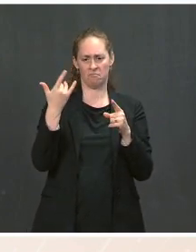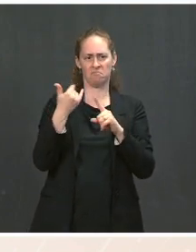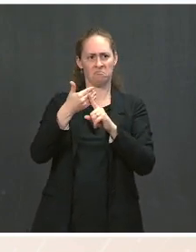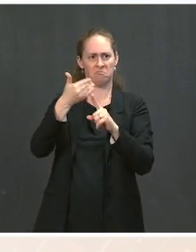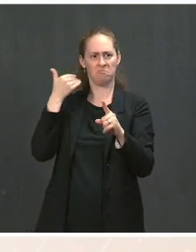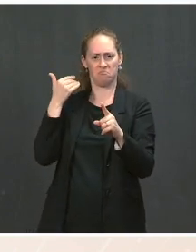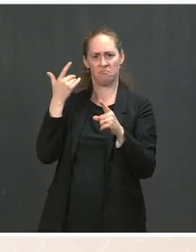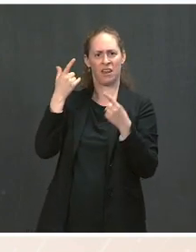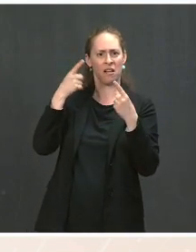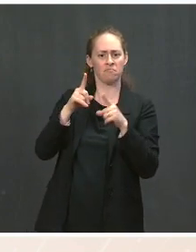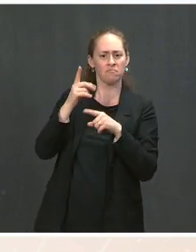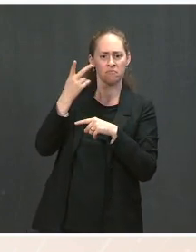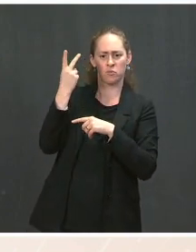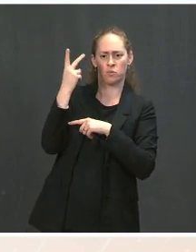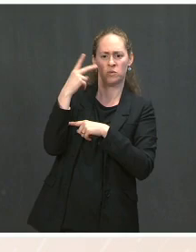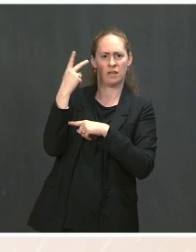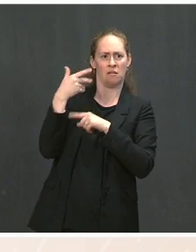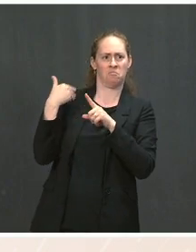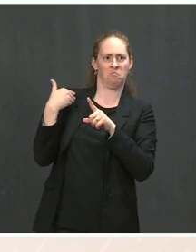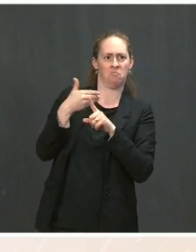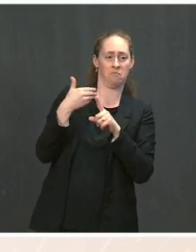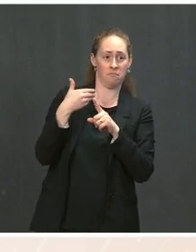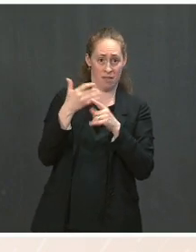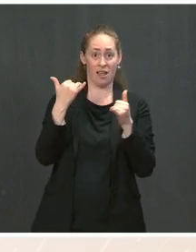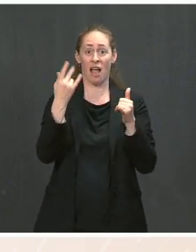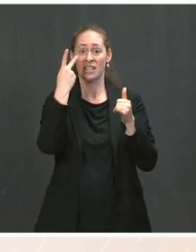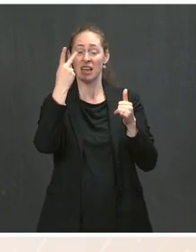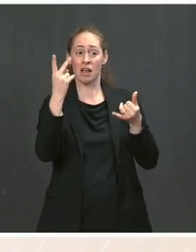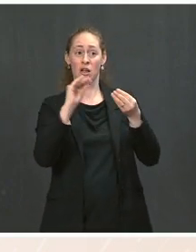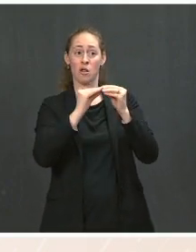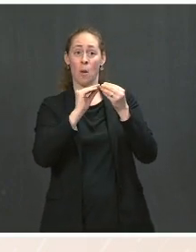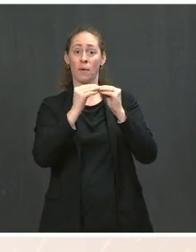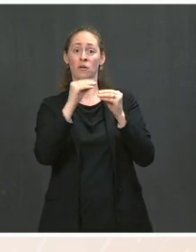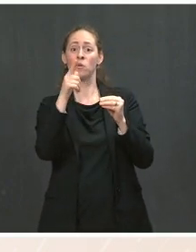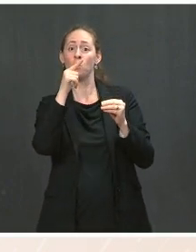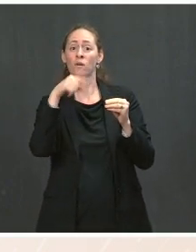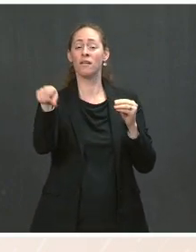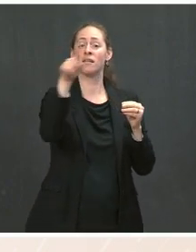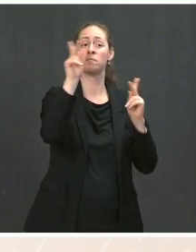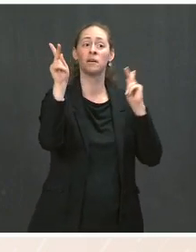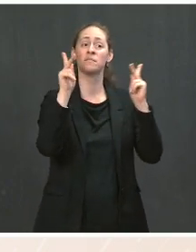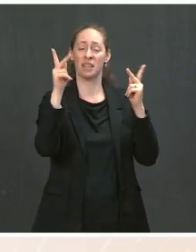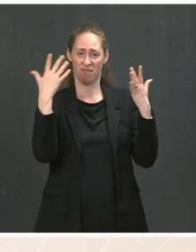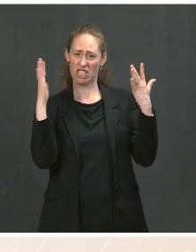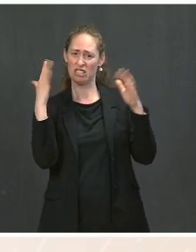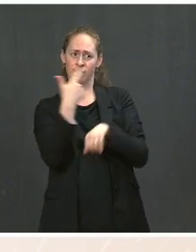you know, numbers in terms of individuals taking the vaccine. So we believe the FDA --